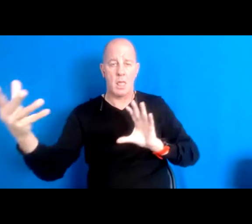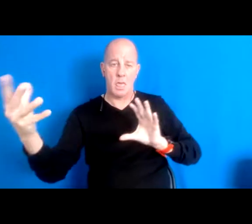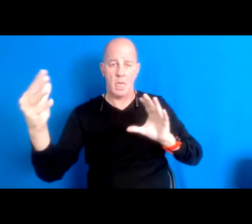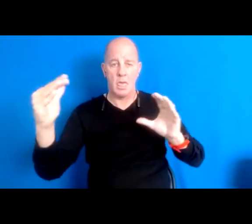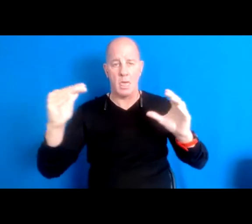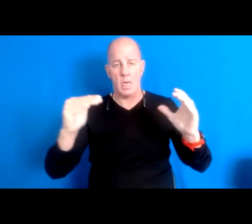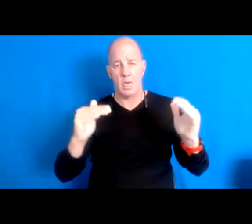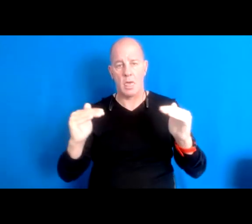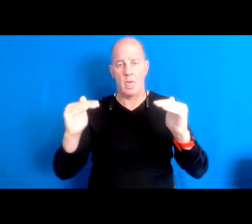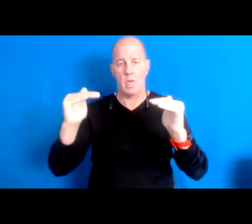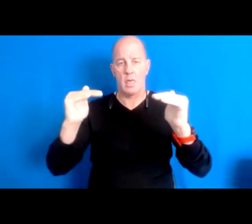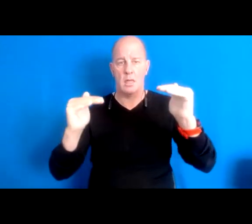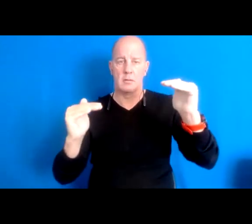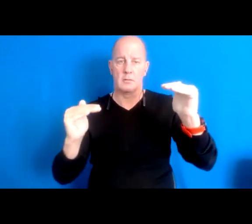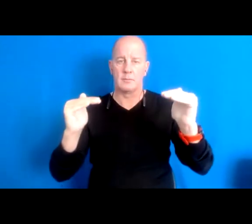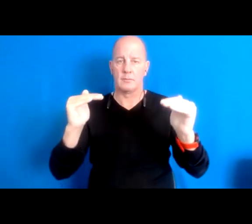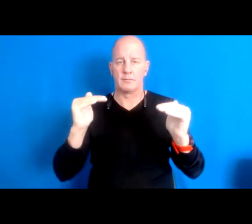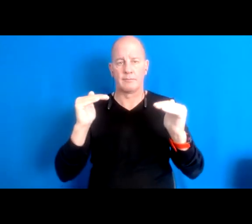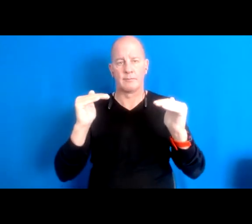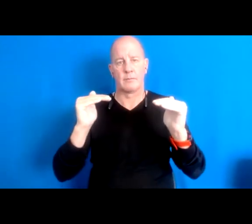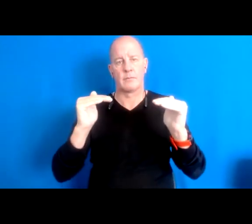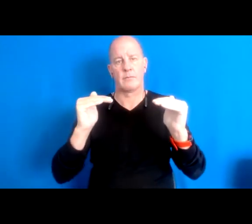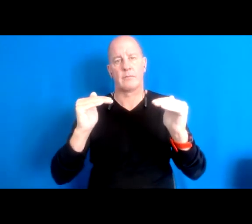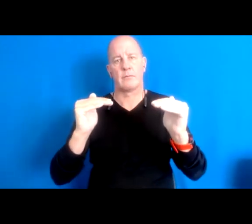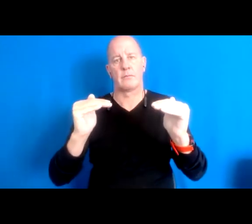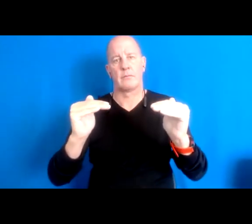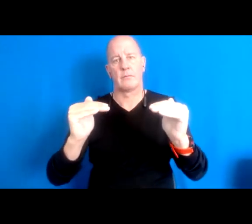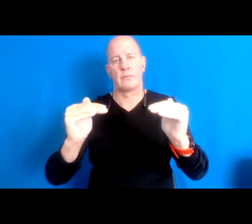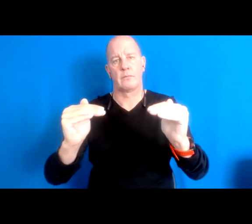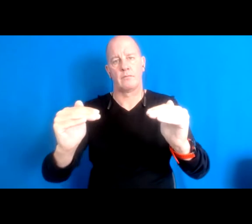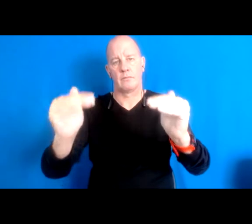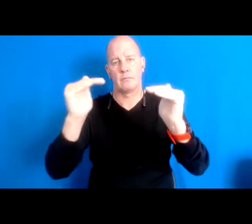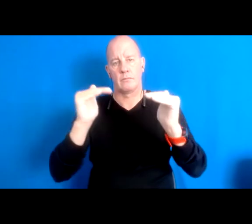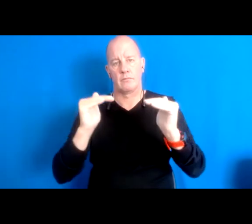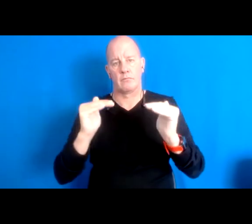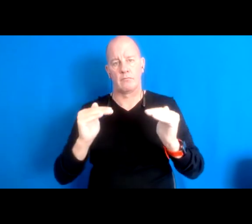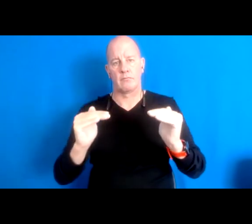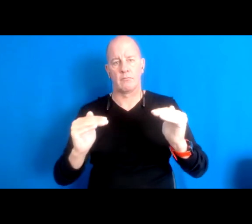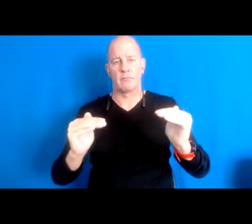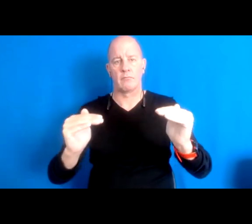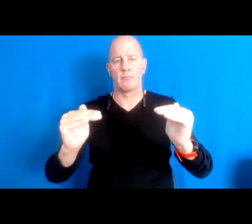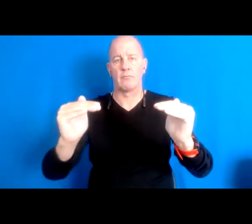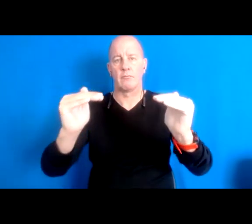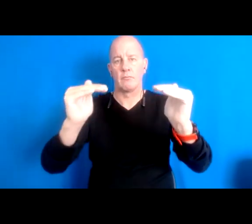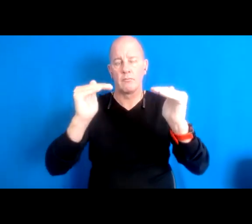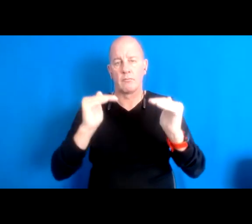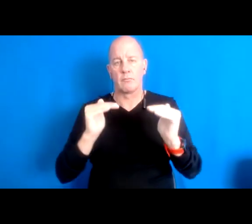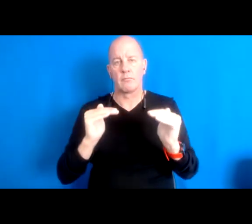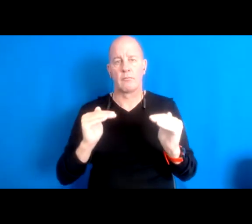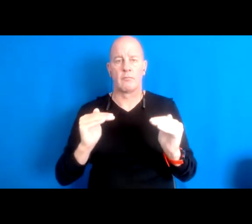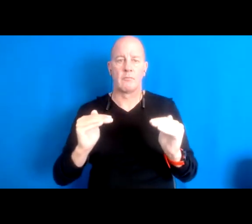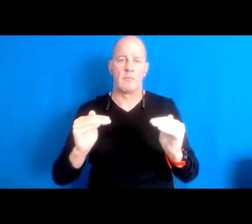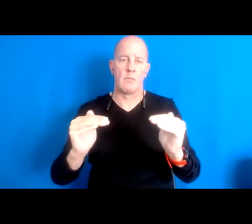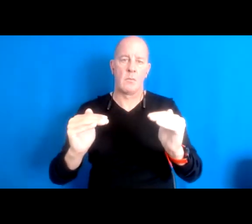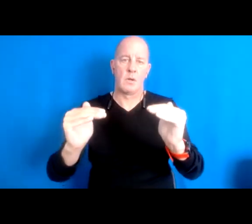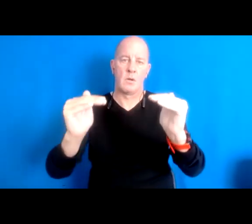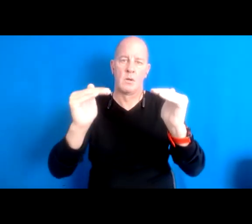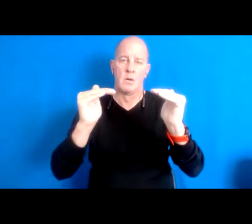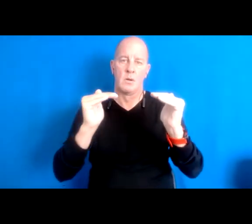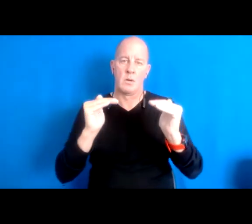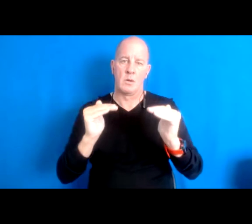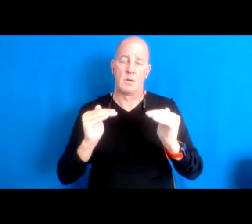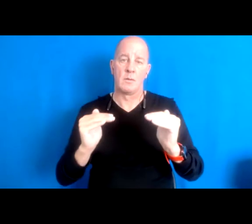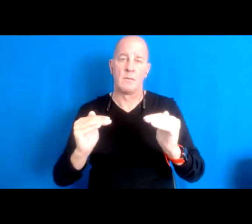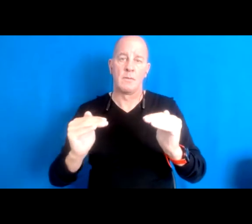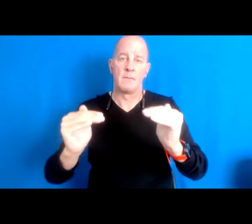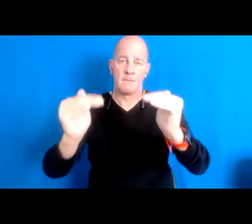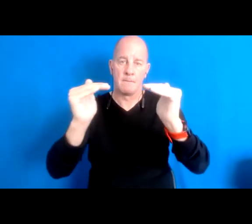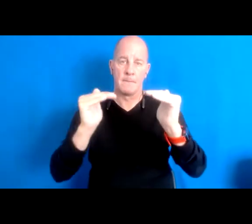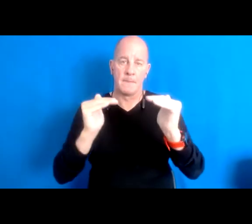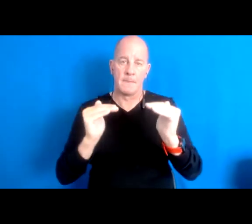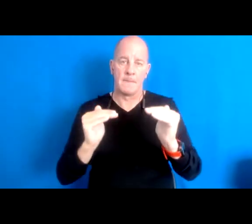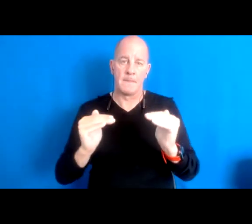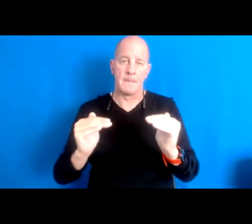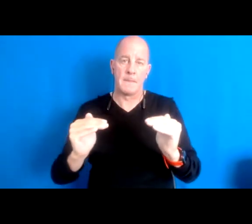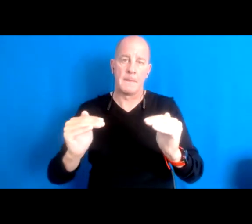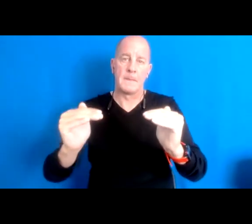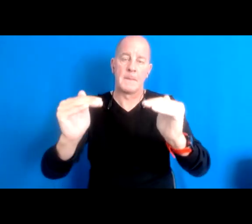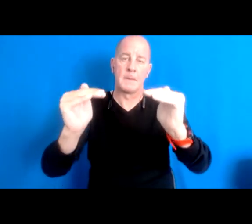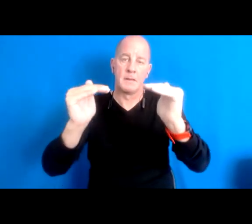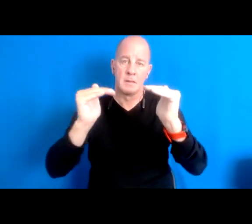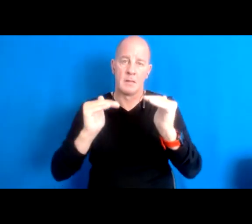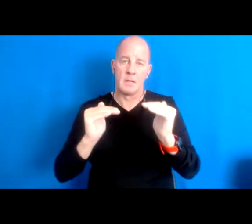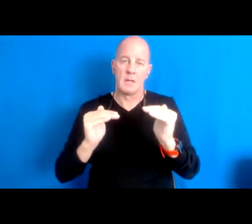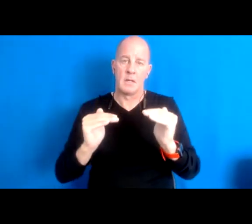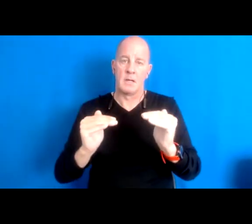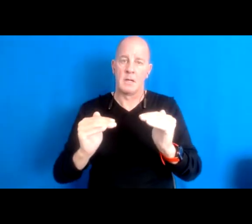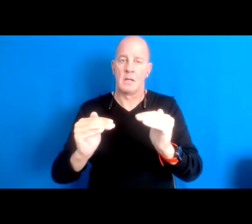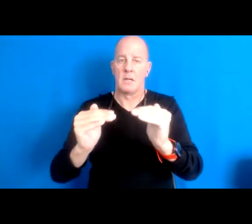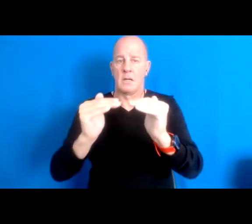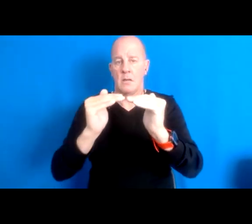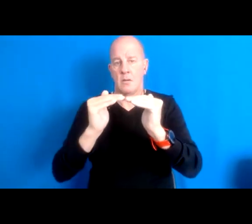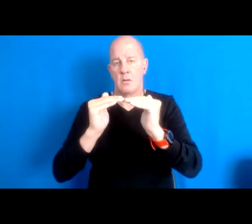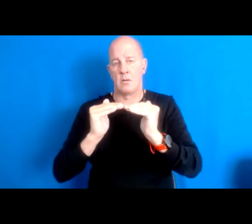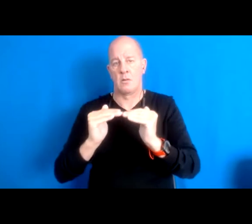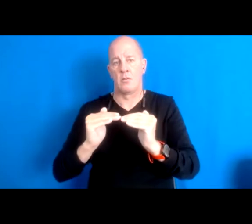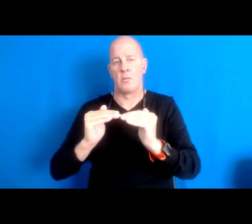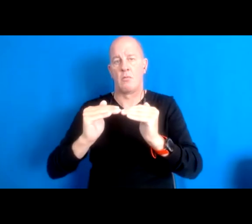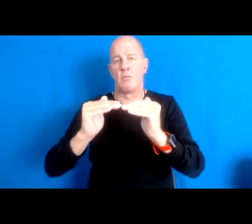16:17:20 Store Neva balance be restored be released to be restored to be restored